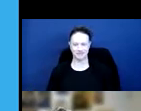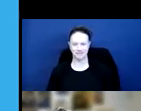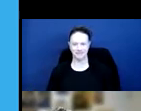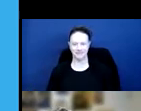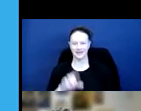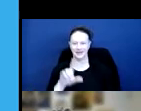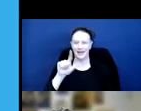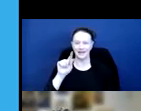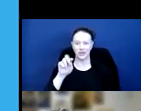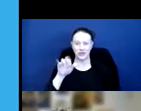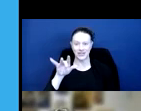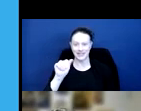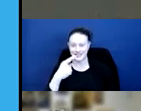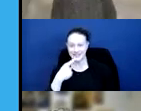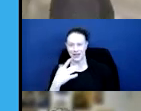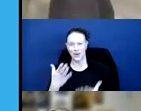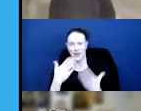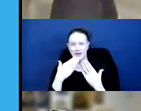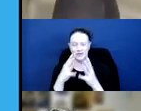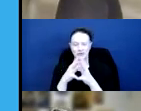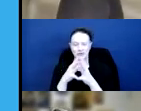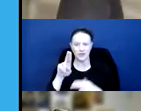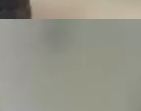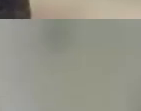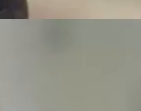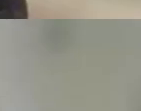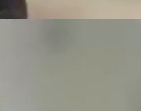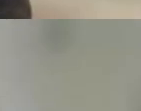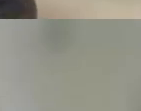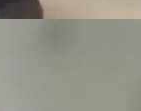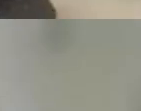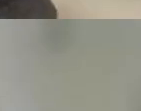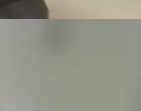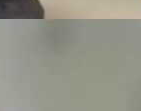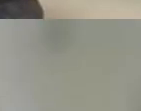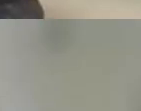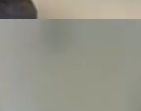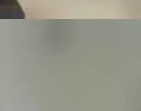Thank you so much Uju and thanks everyone for inviting me to be here.